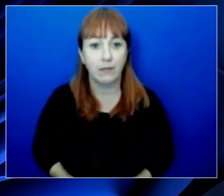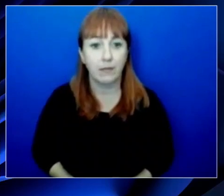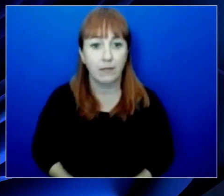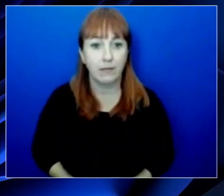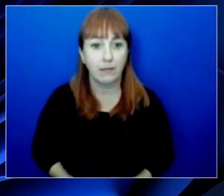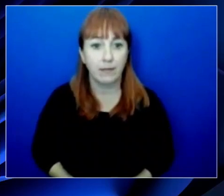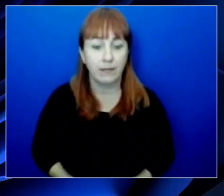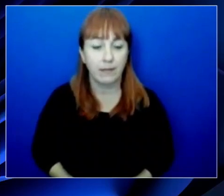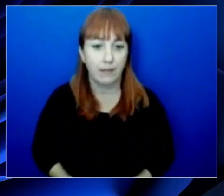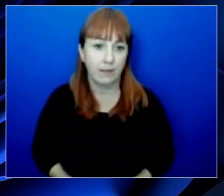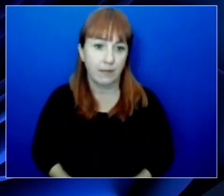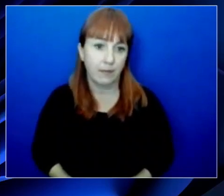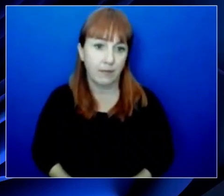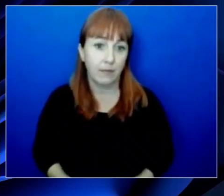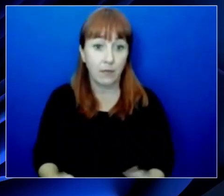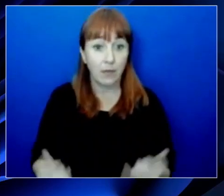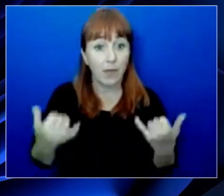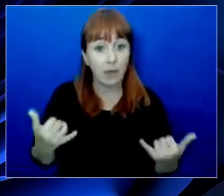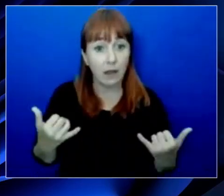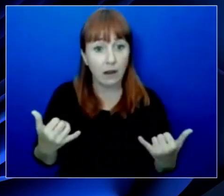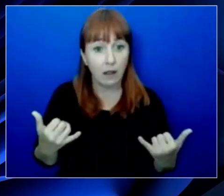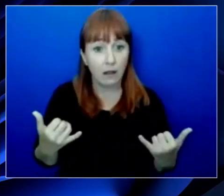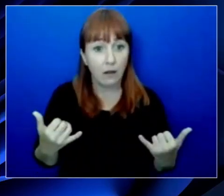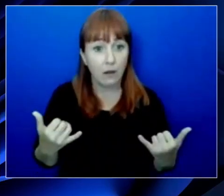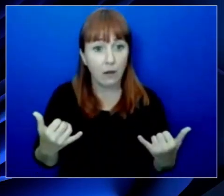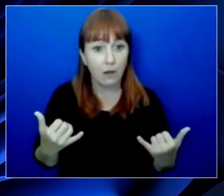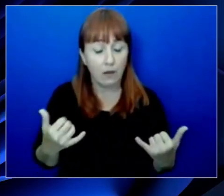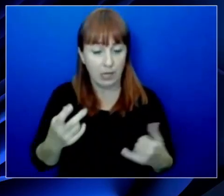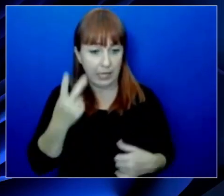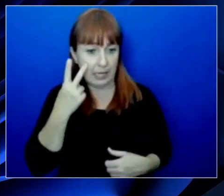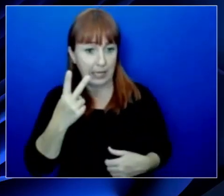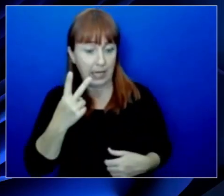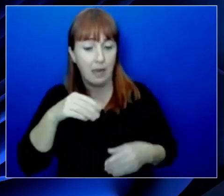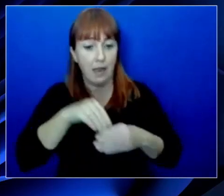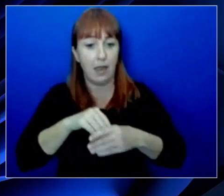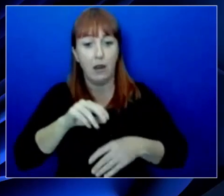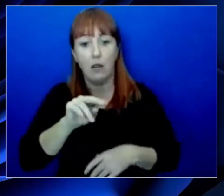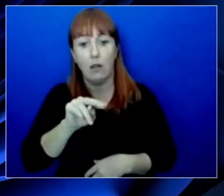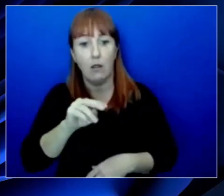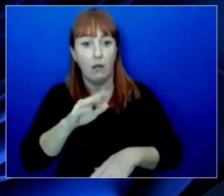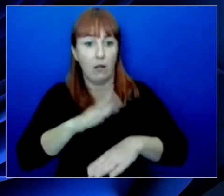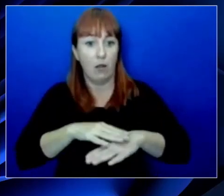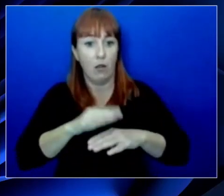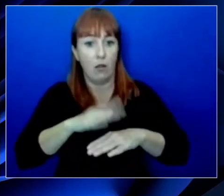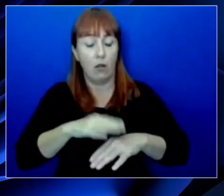There we go and now I'm in my notifications.